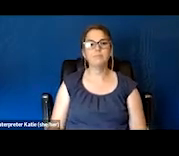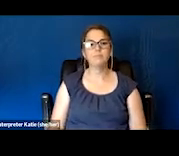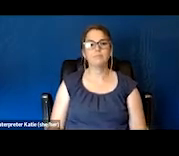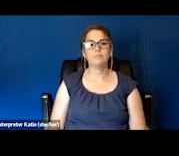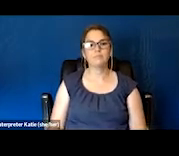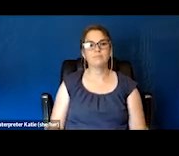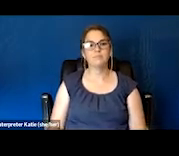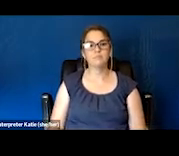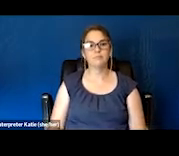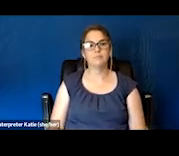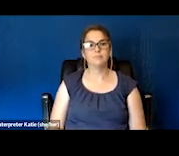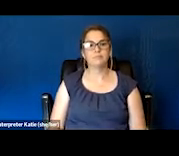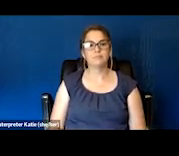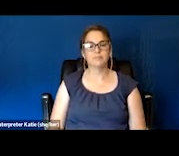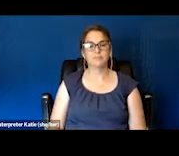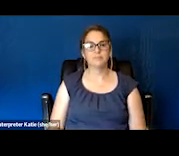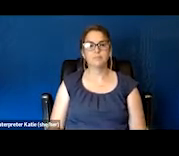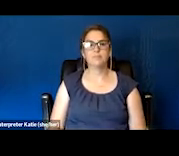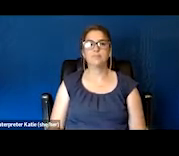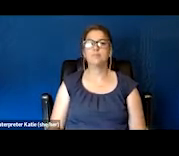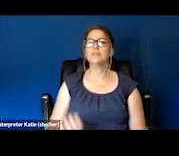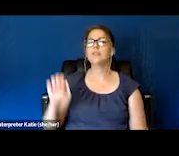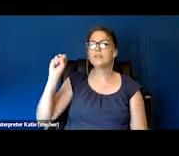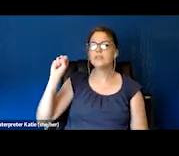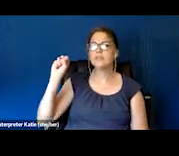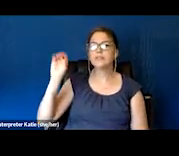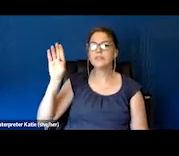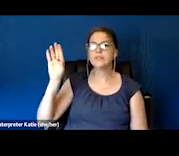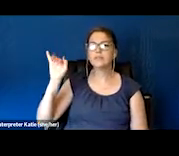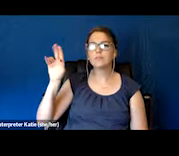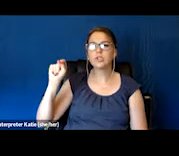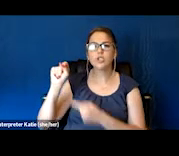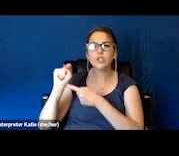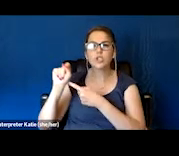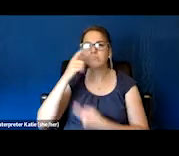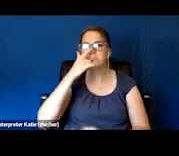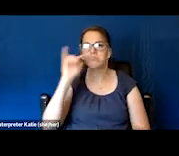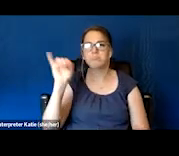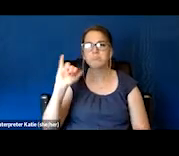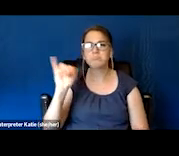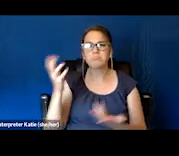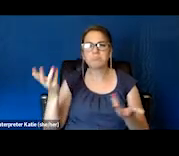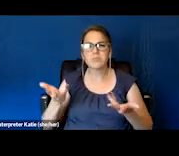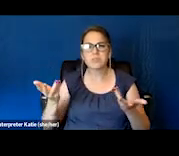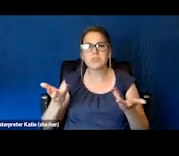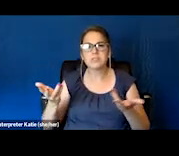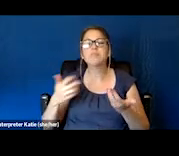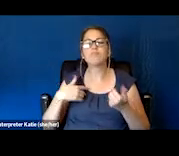So this slide digs a little deeper into how we can make sure that SBIRT on the street really recognizes